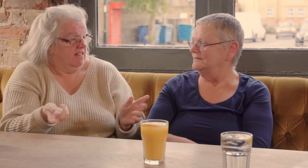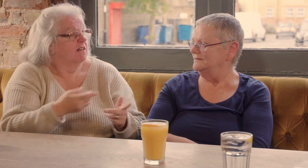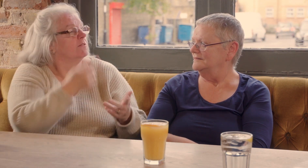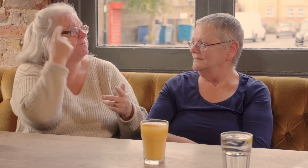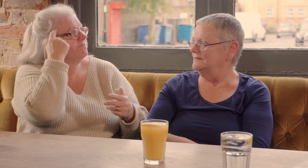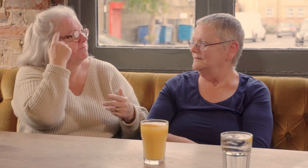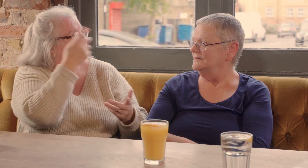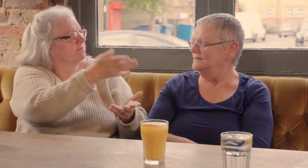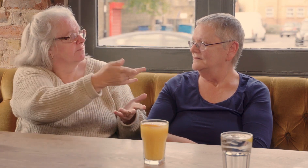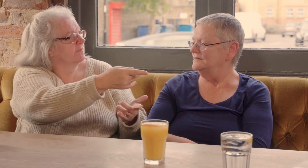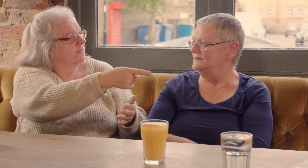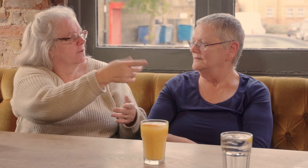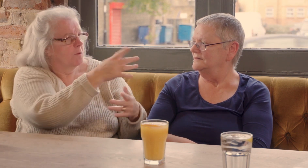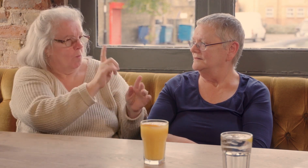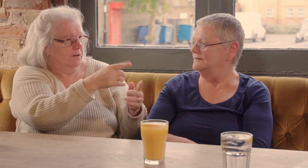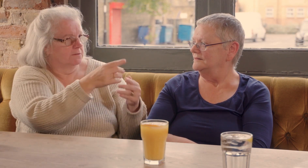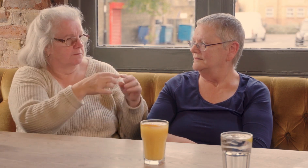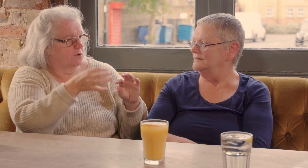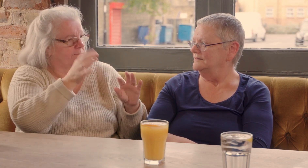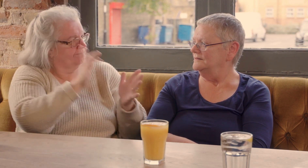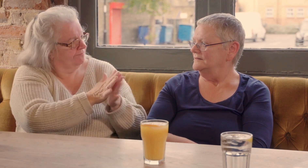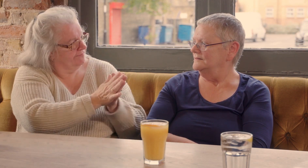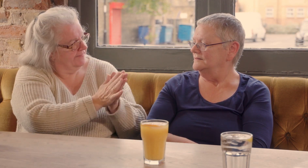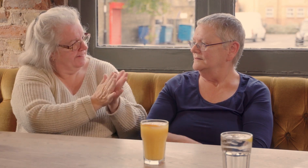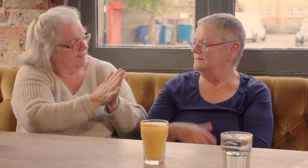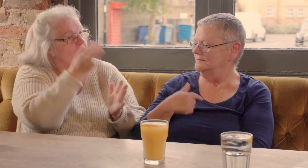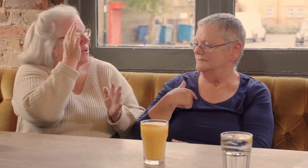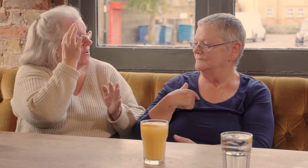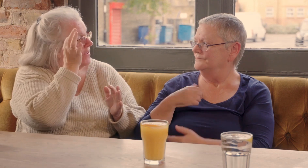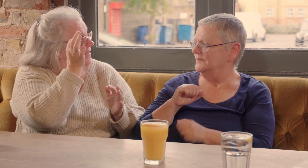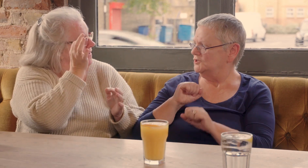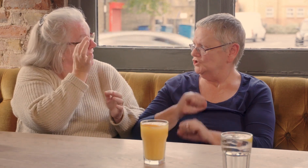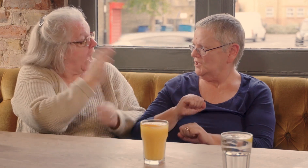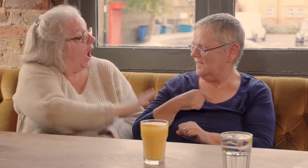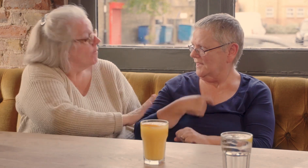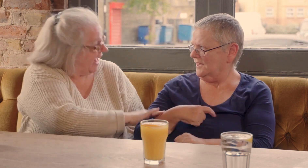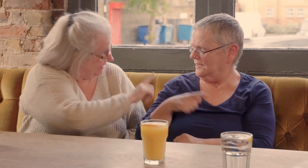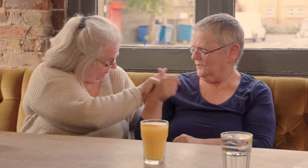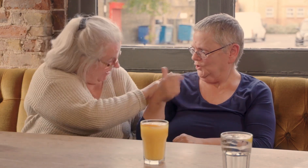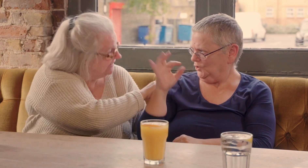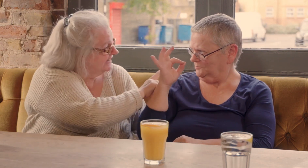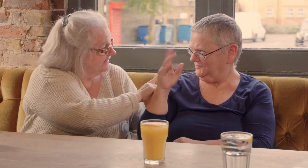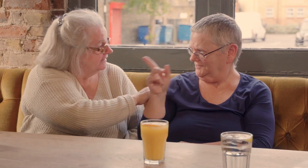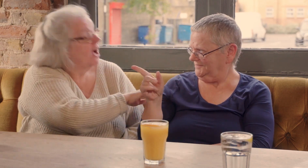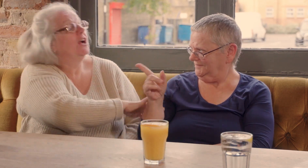Oh, and the committee. Um...? - I was Chair. You were! - You were on the committee.